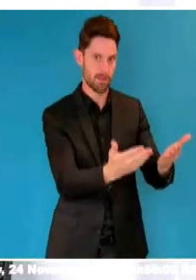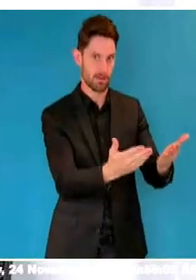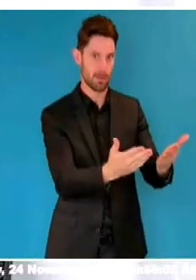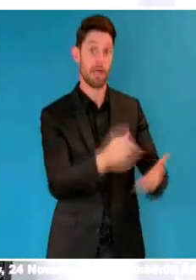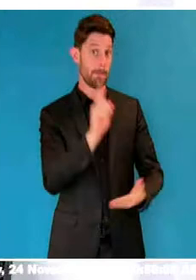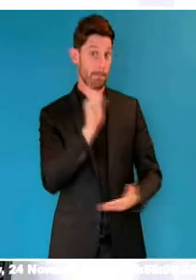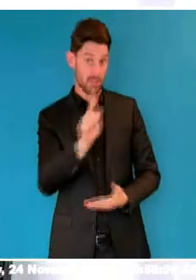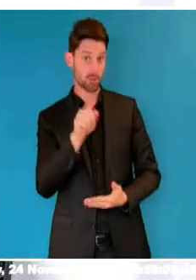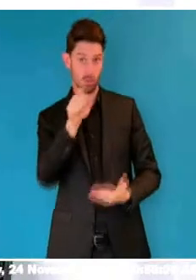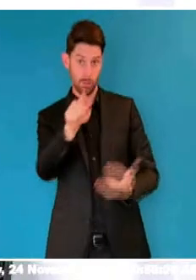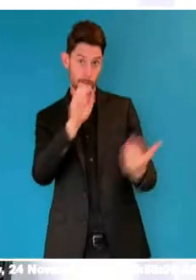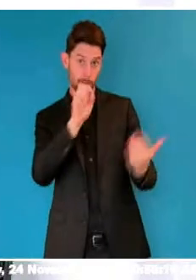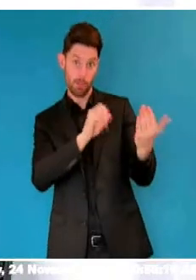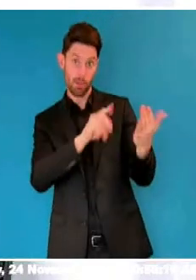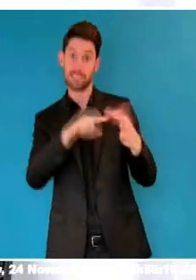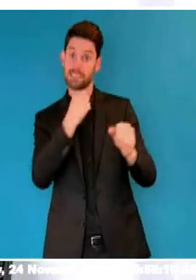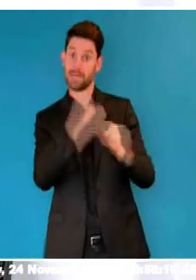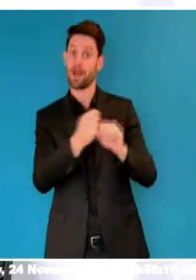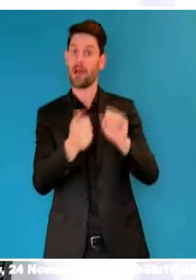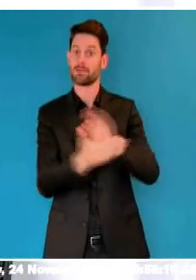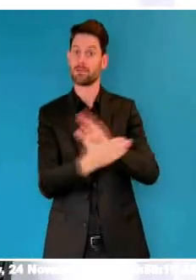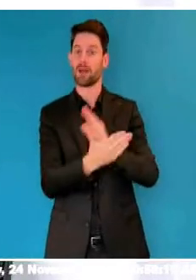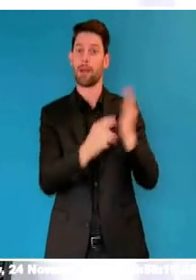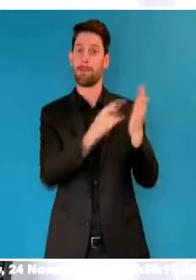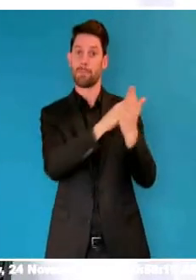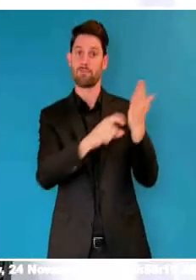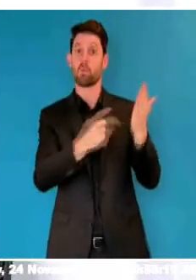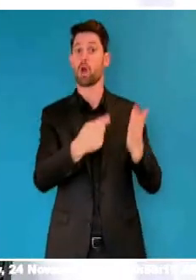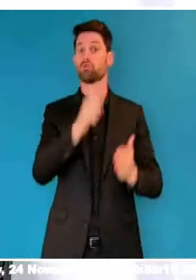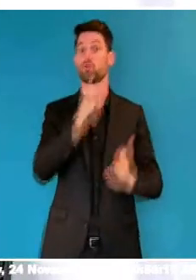given at paragraph 132, the adjustment was provided?